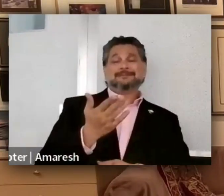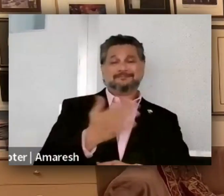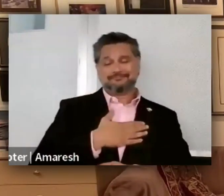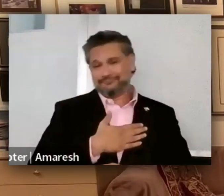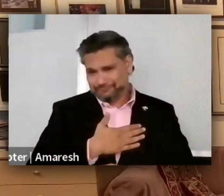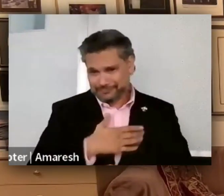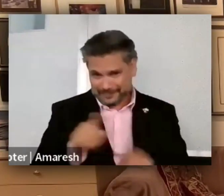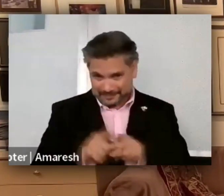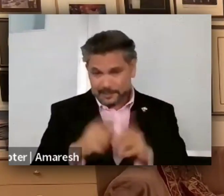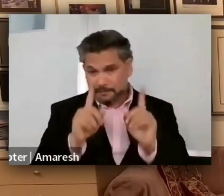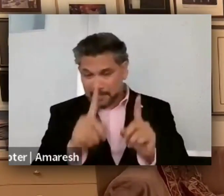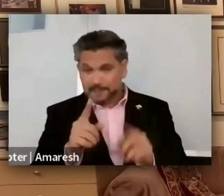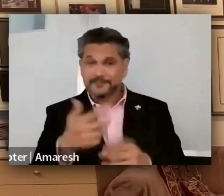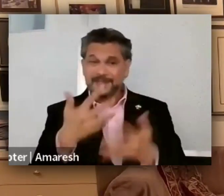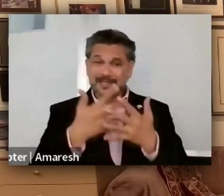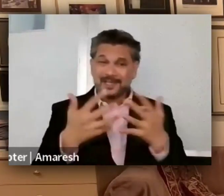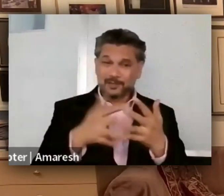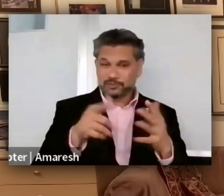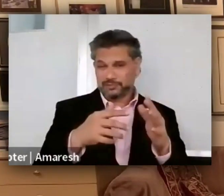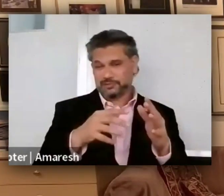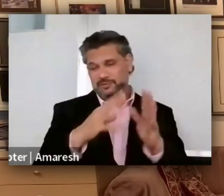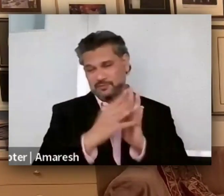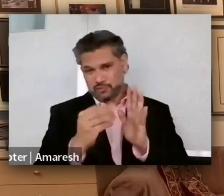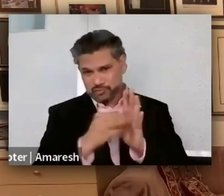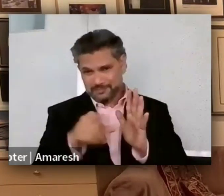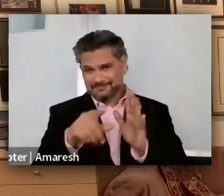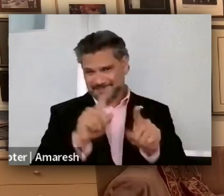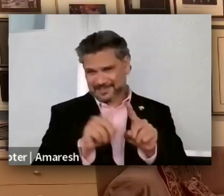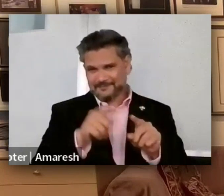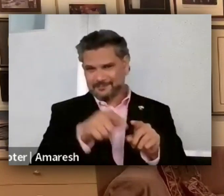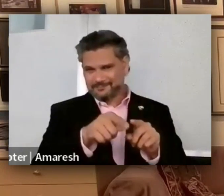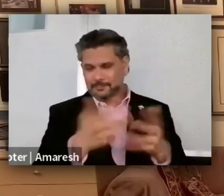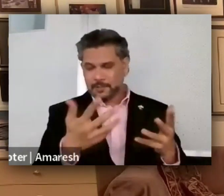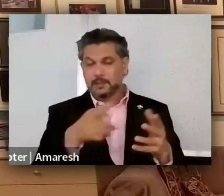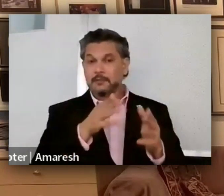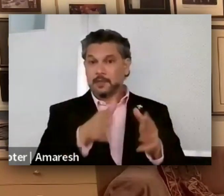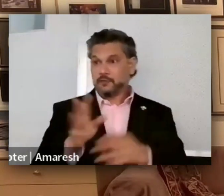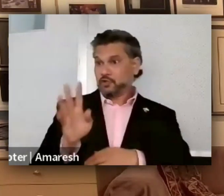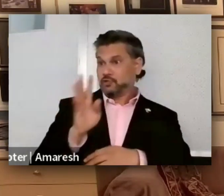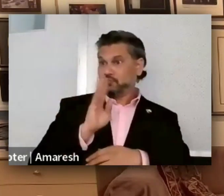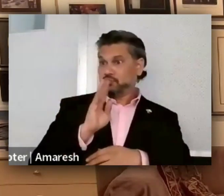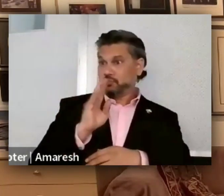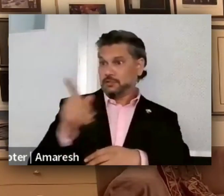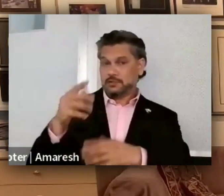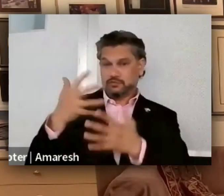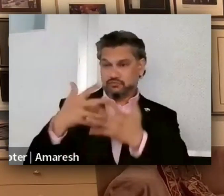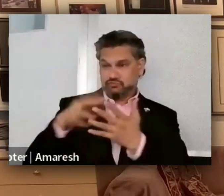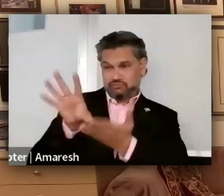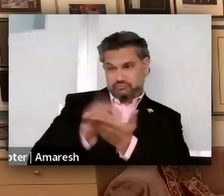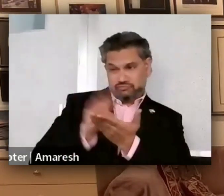interact with each other, if they're using, if they use spoken language, then their models will